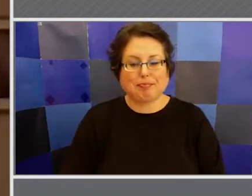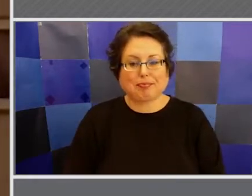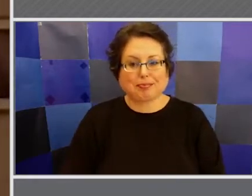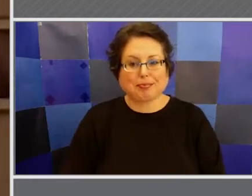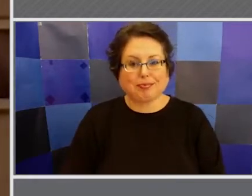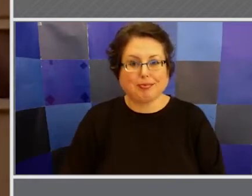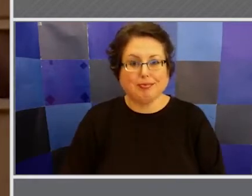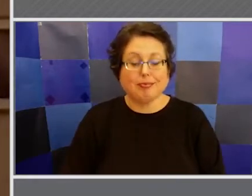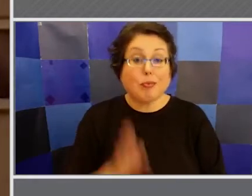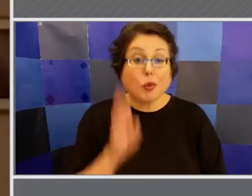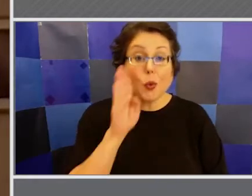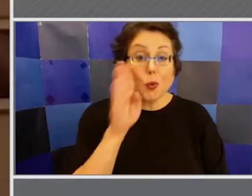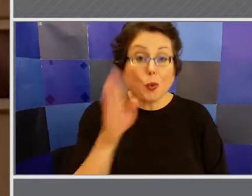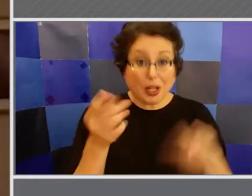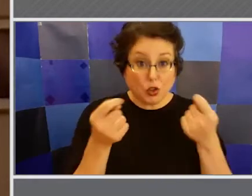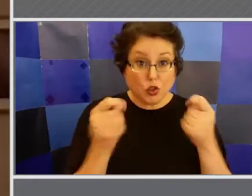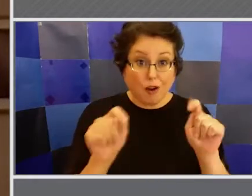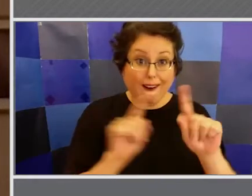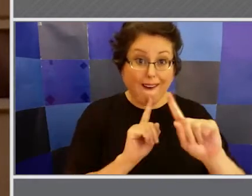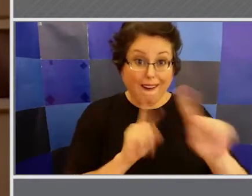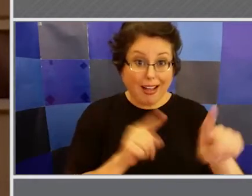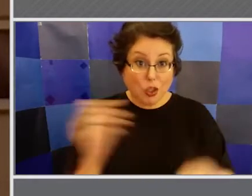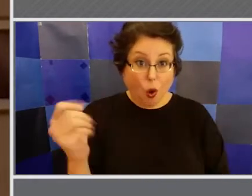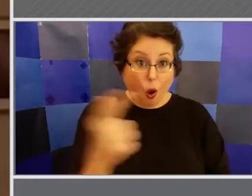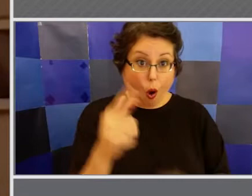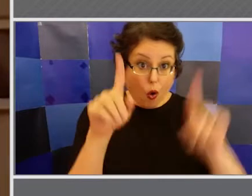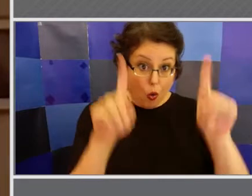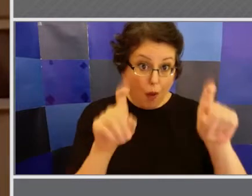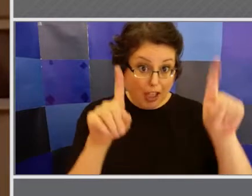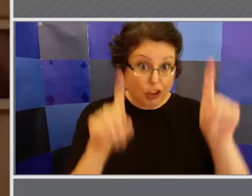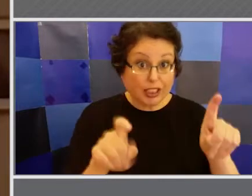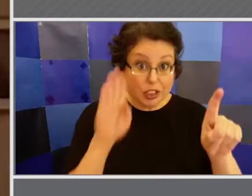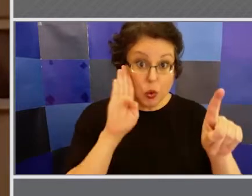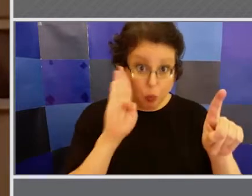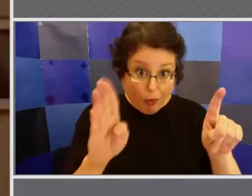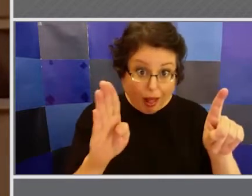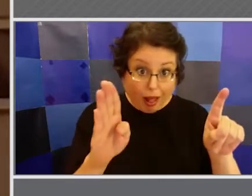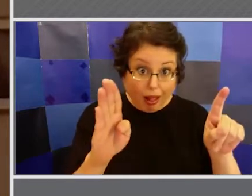We will attempt to answer all questions that come through either via raised hands or the